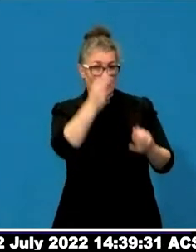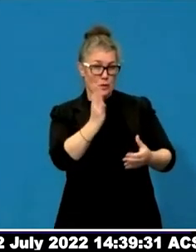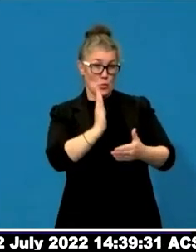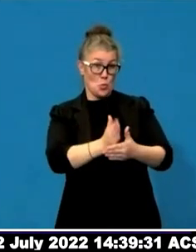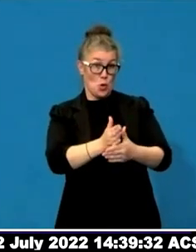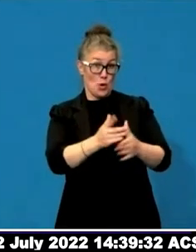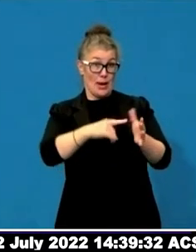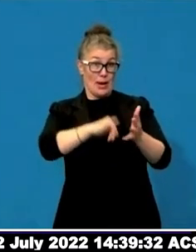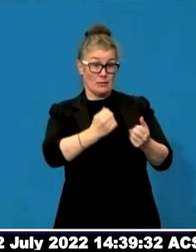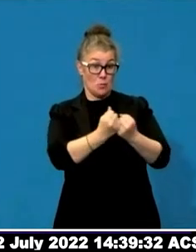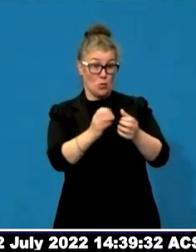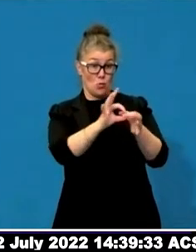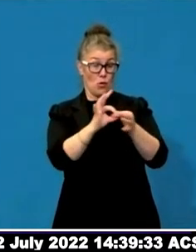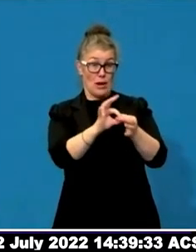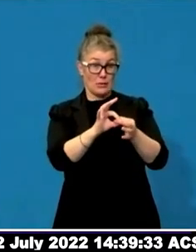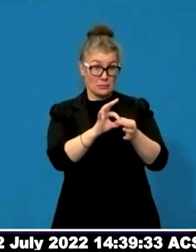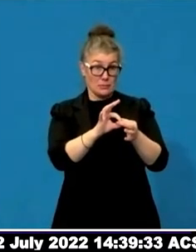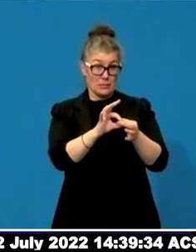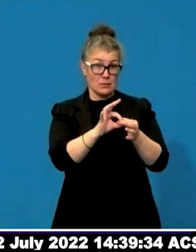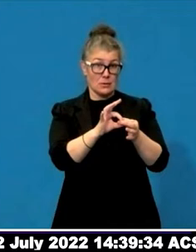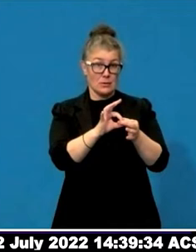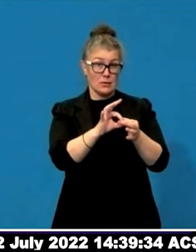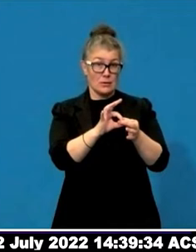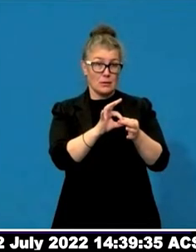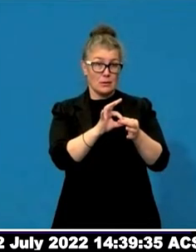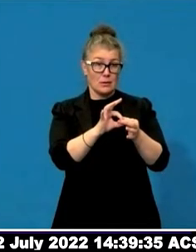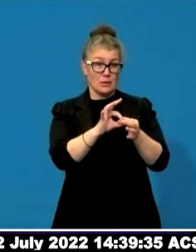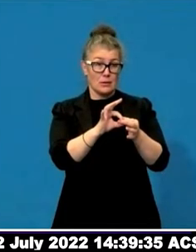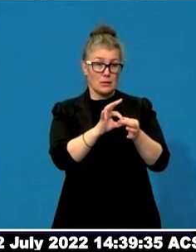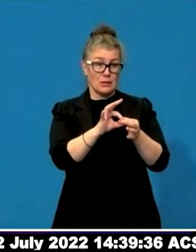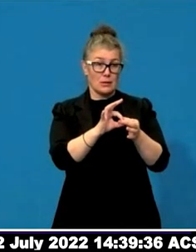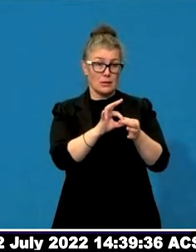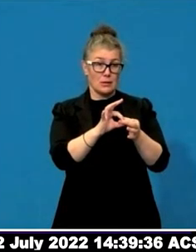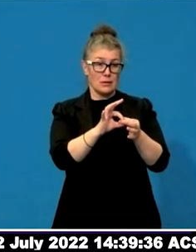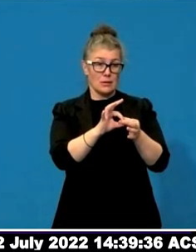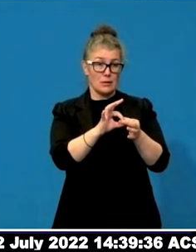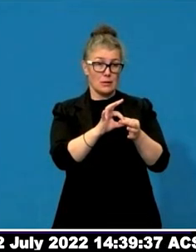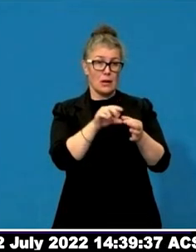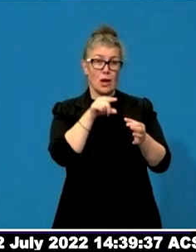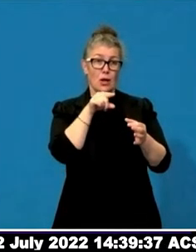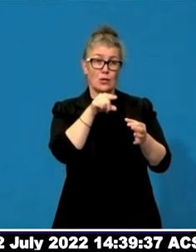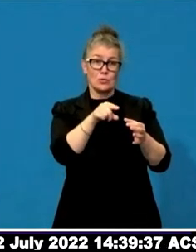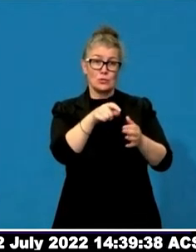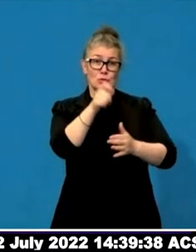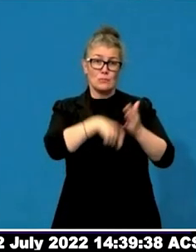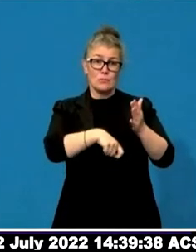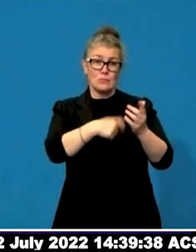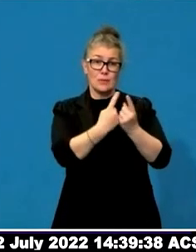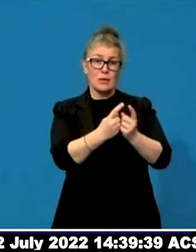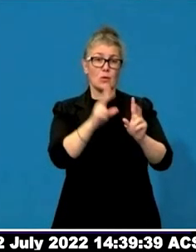did you have cause to purchase a product called the Support Coordination Toolkit. Yes, I did. Was that produced by the NDIA?